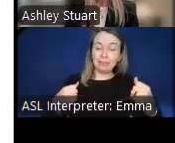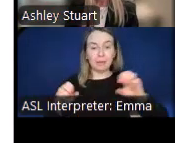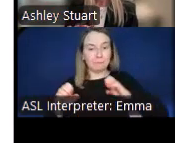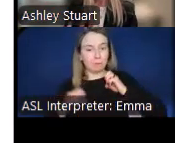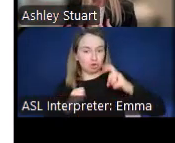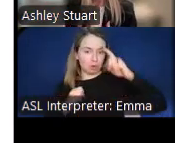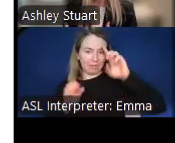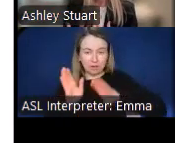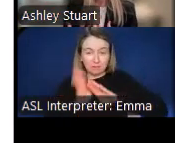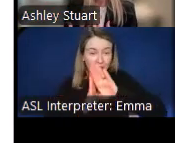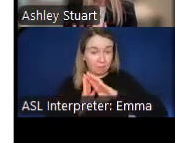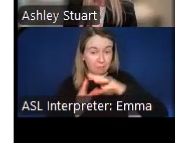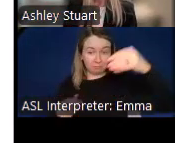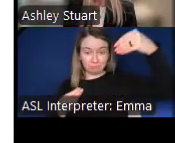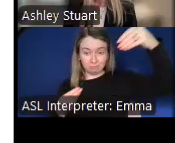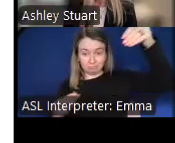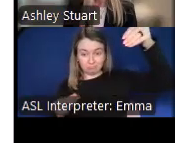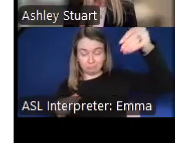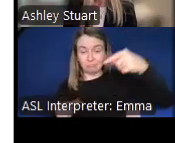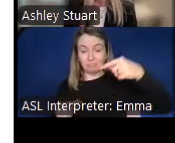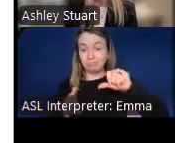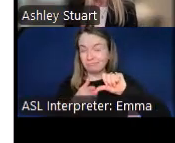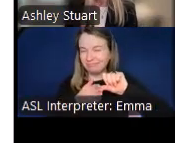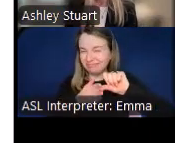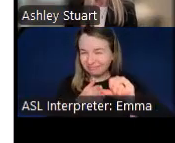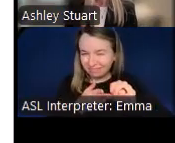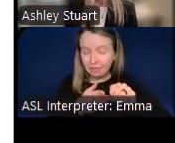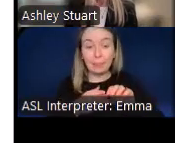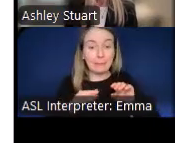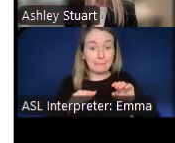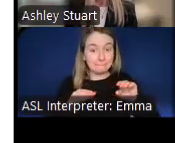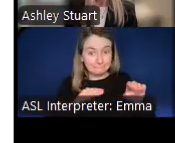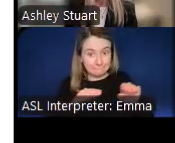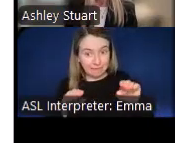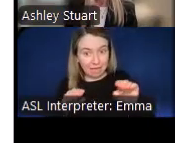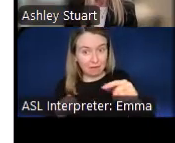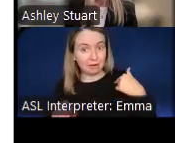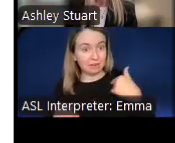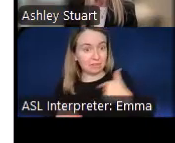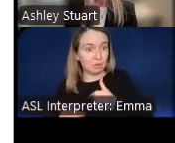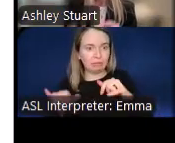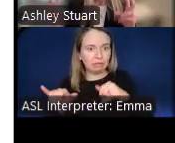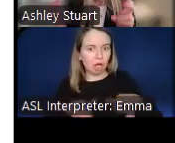really emphasizes that behaviors that we commonly label as